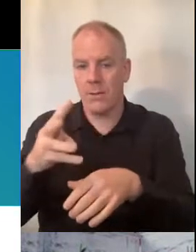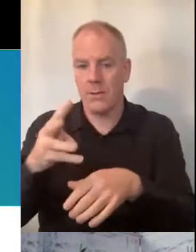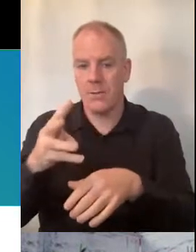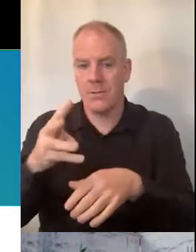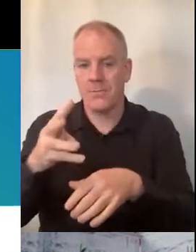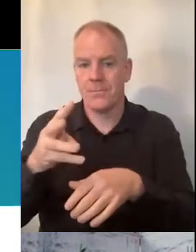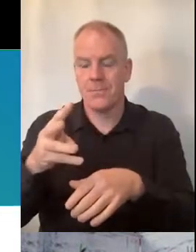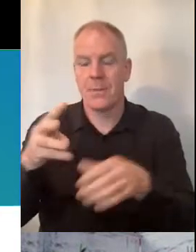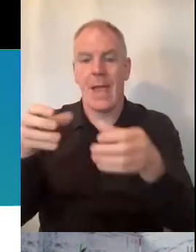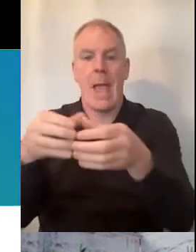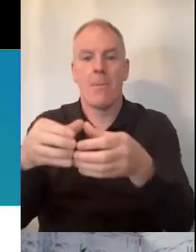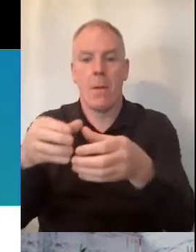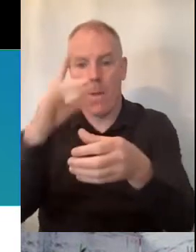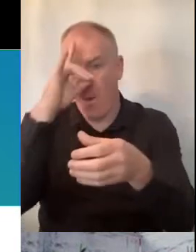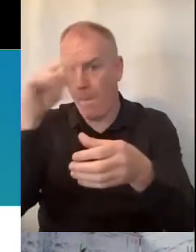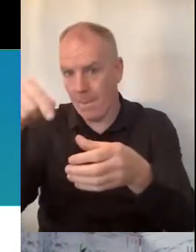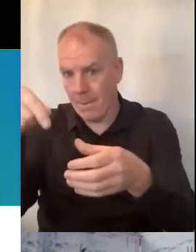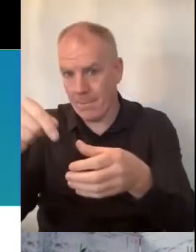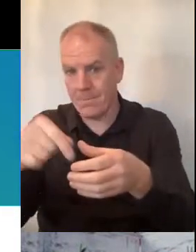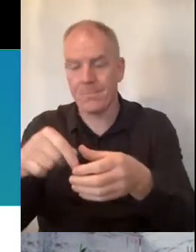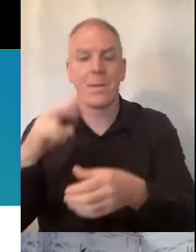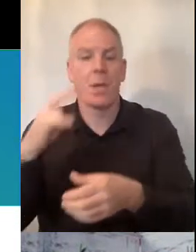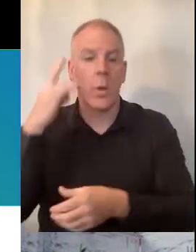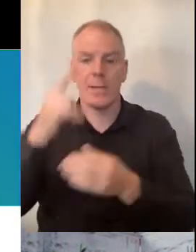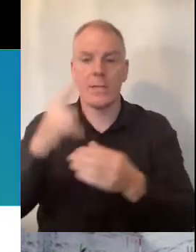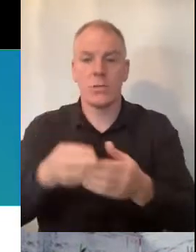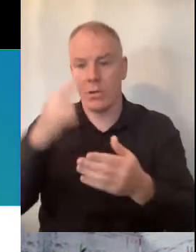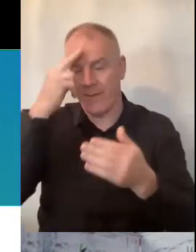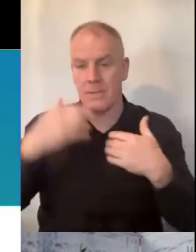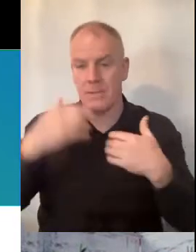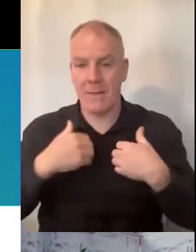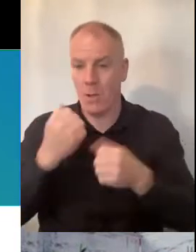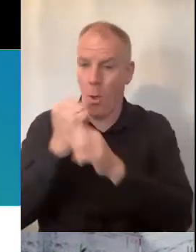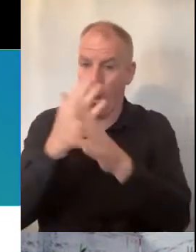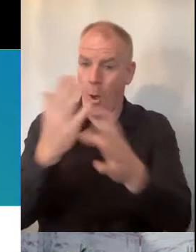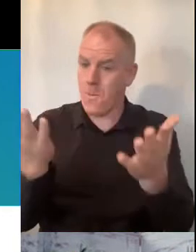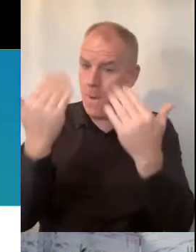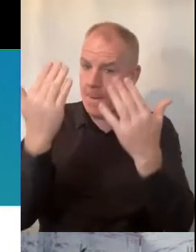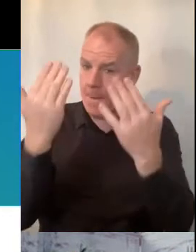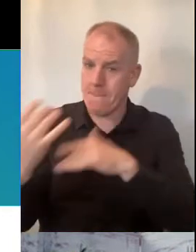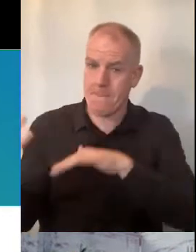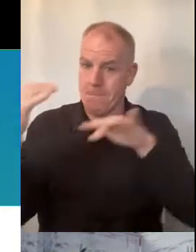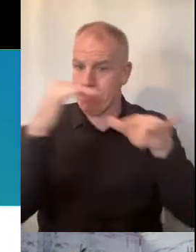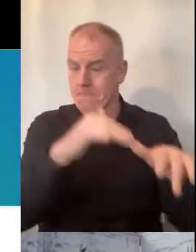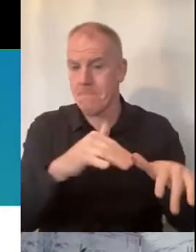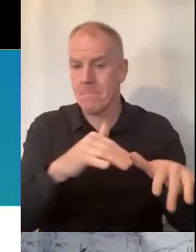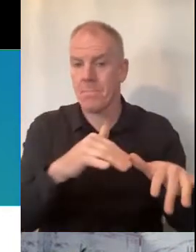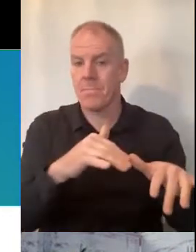April, hopefully in Queens, and you're all welcome to come along and maybe put a submission in.